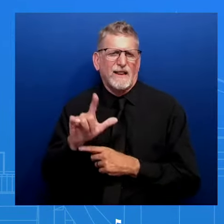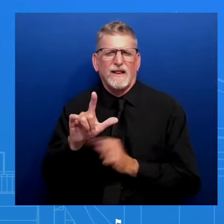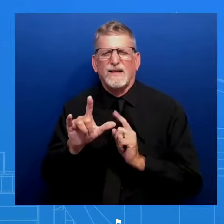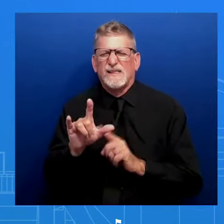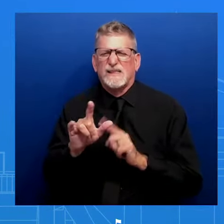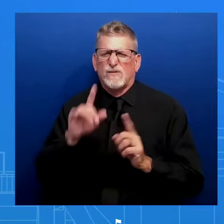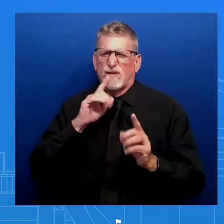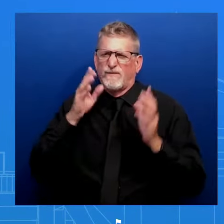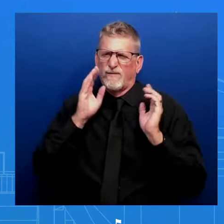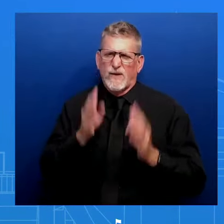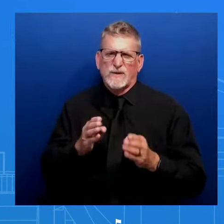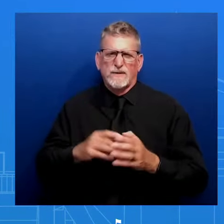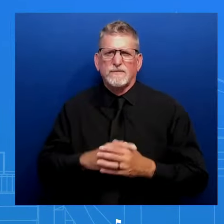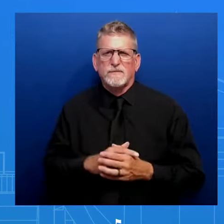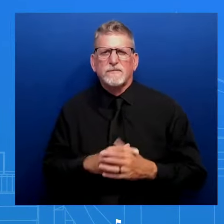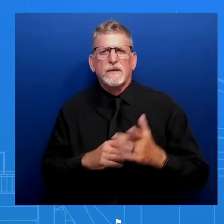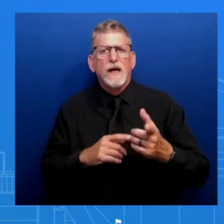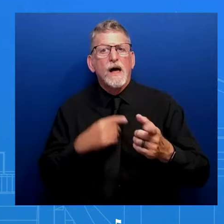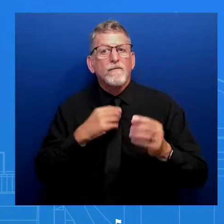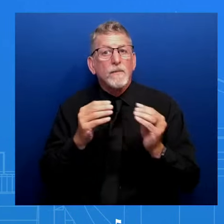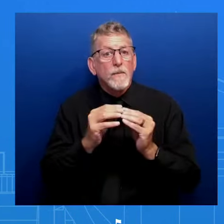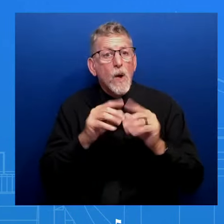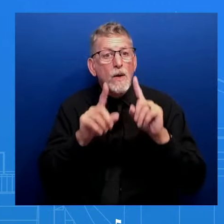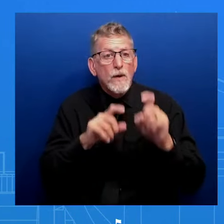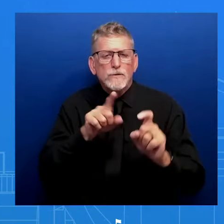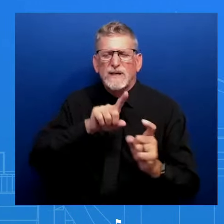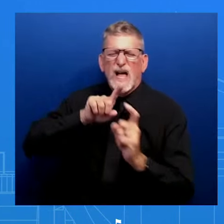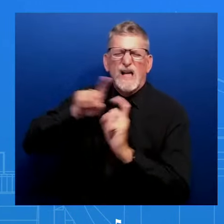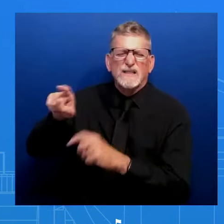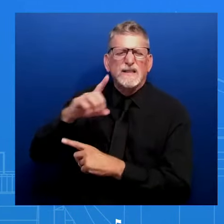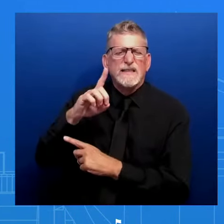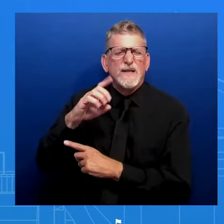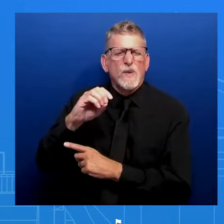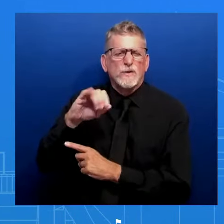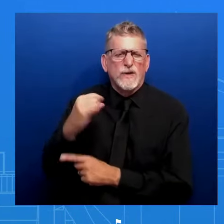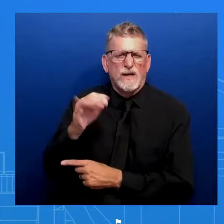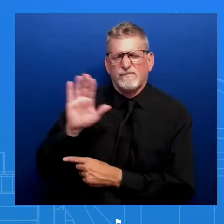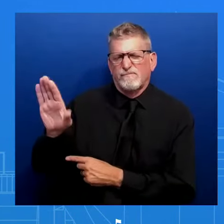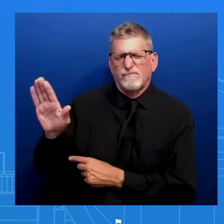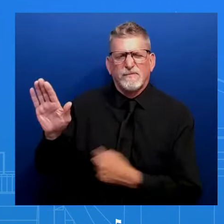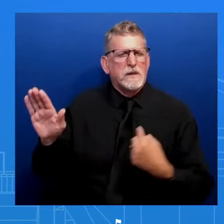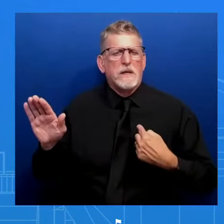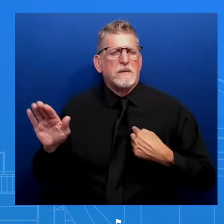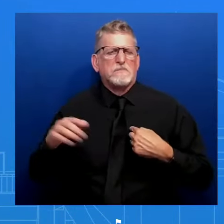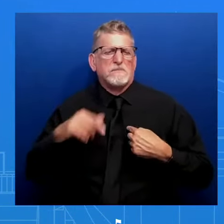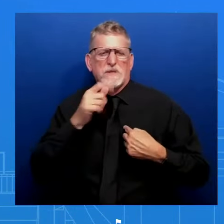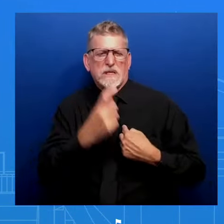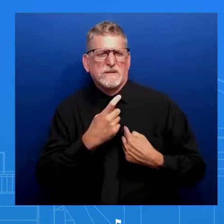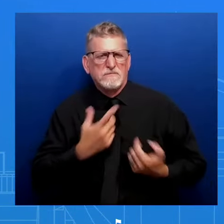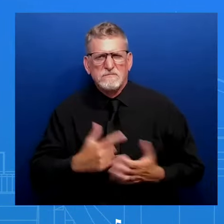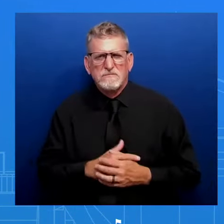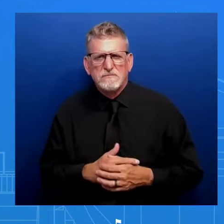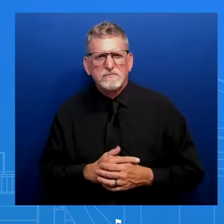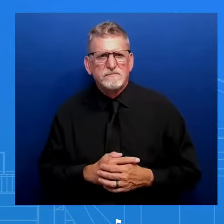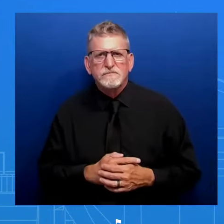On -- on the bar- -- The Press: But do -- but do the floating barriers -- Mr. Kirby: On the -- The Press: -- do you believe that it hurts U.S. foreign policy?